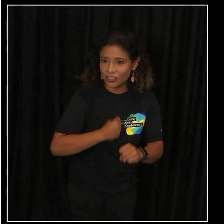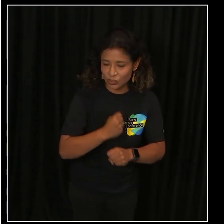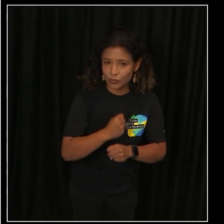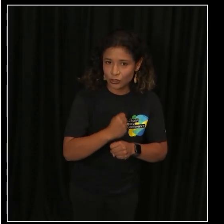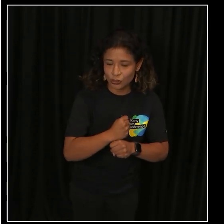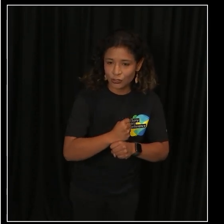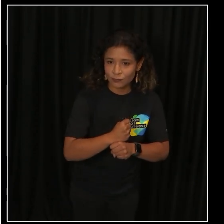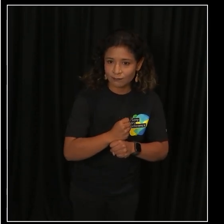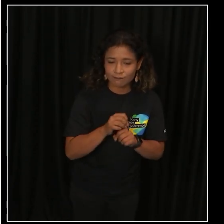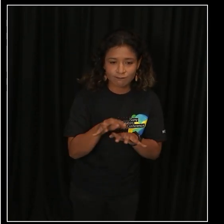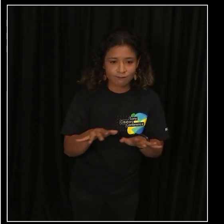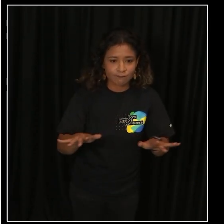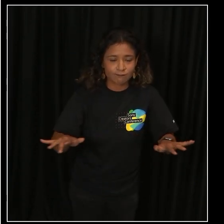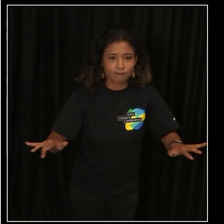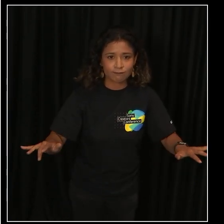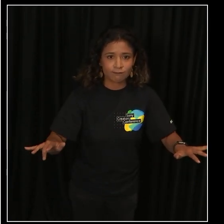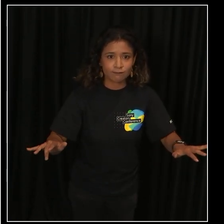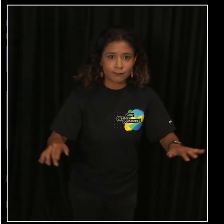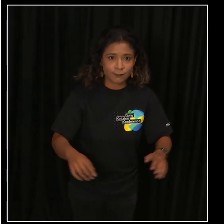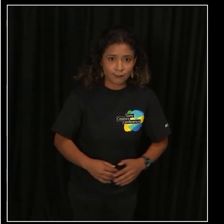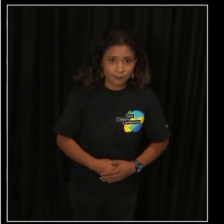all races can be played in VR